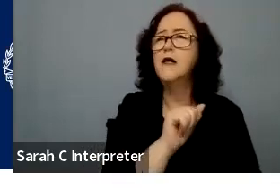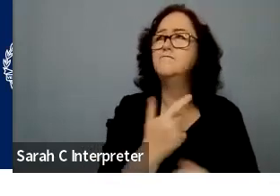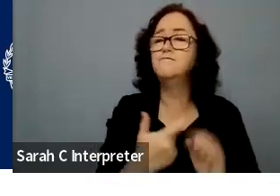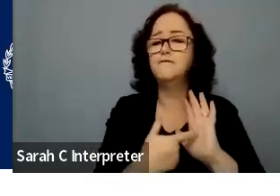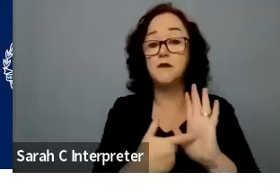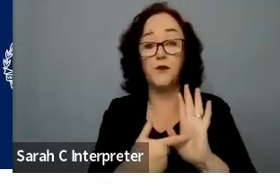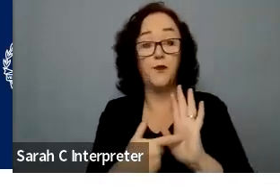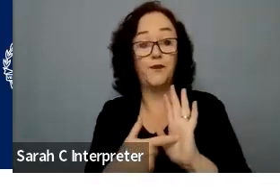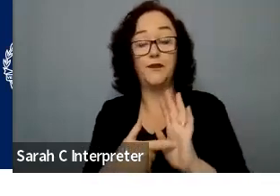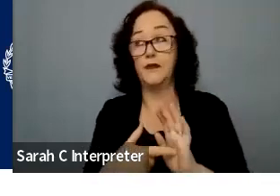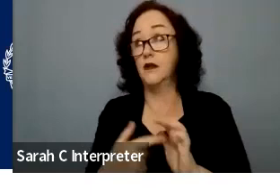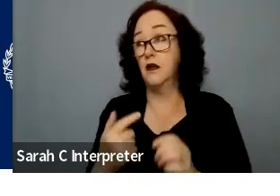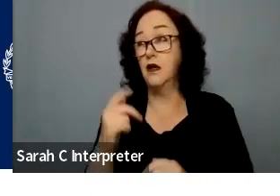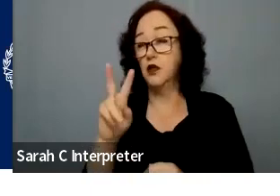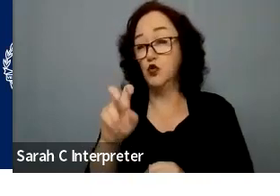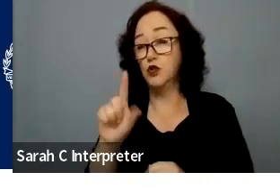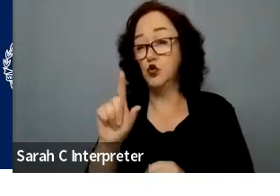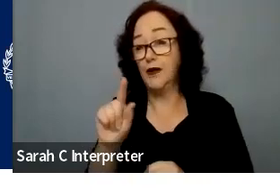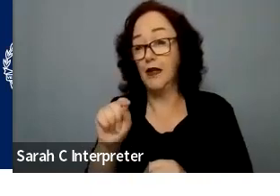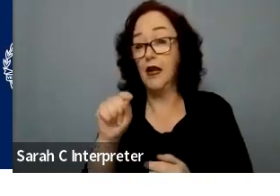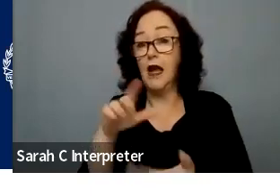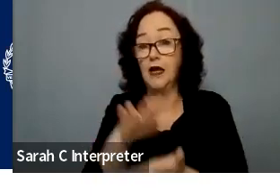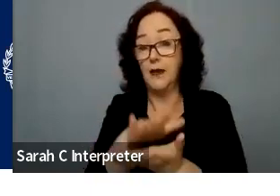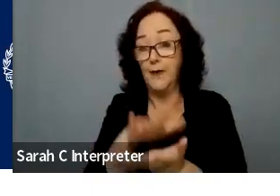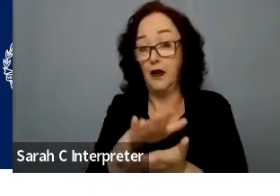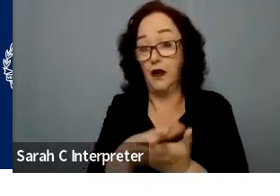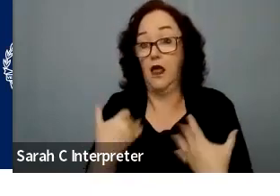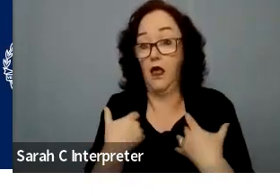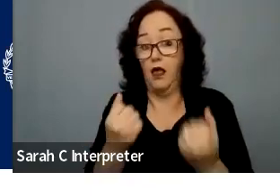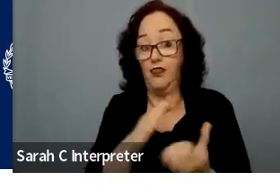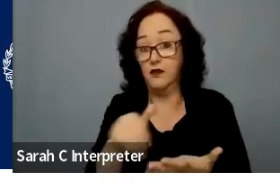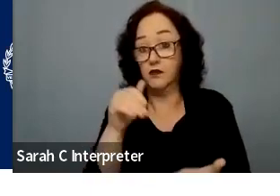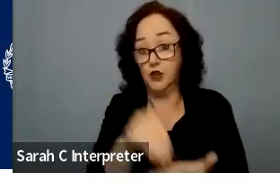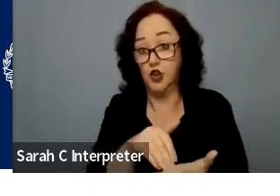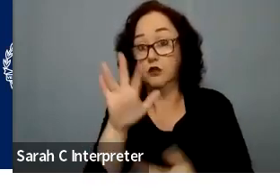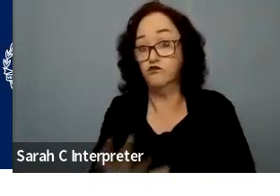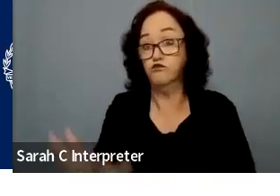count 220 academic health centers in the country and depending on which source you use anywhere